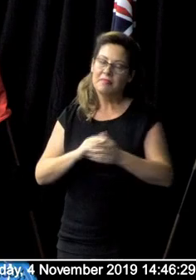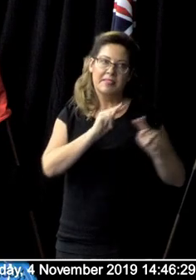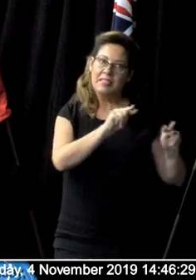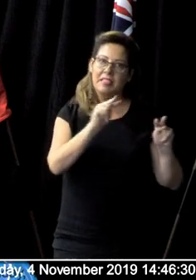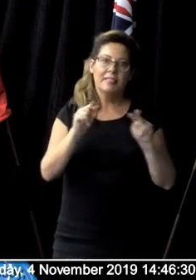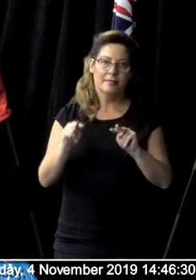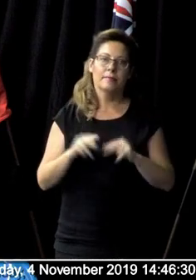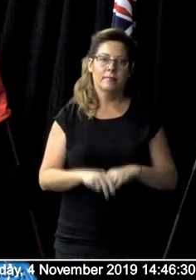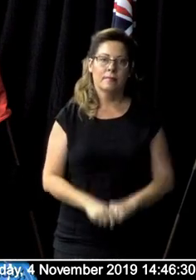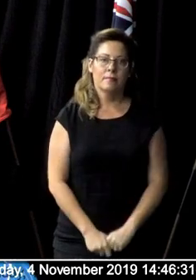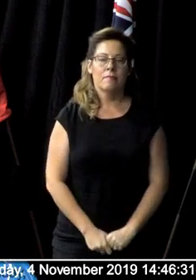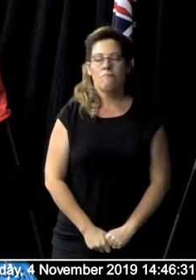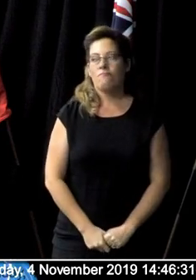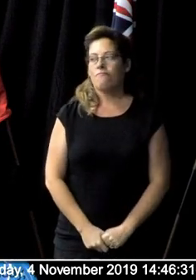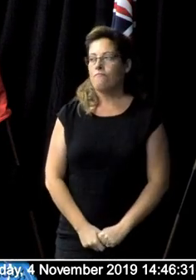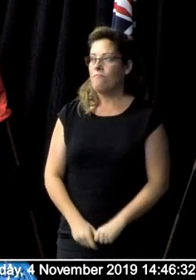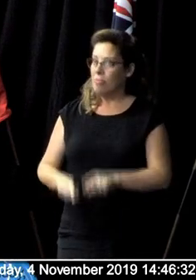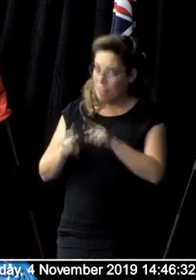All right. Thank you. And that’s recent and current?